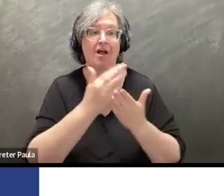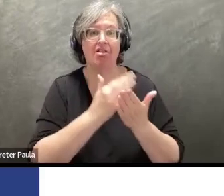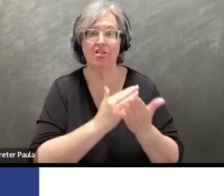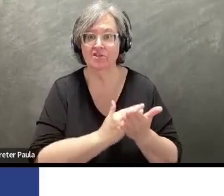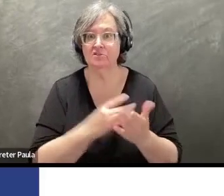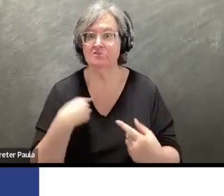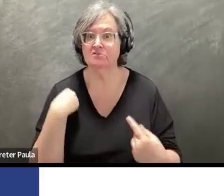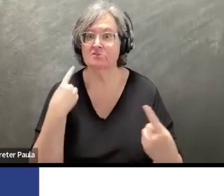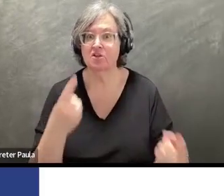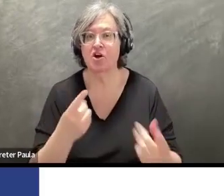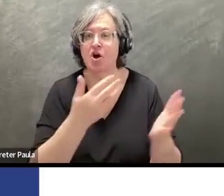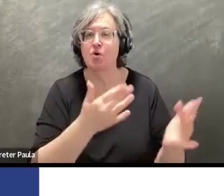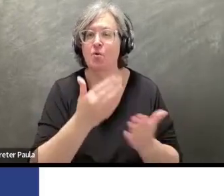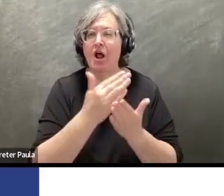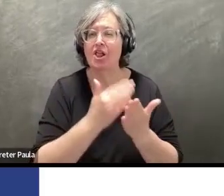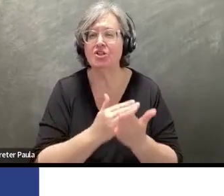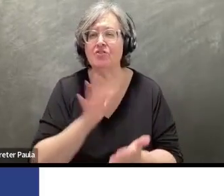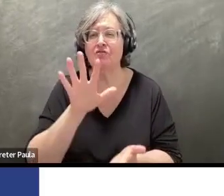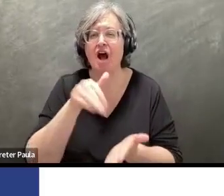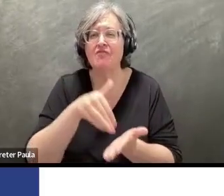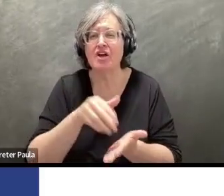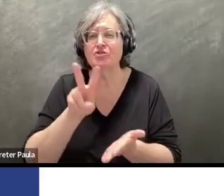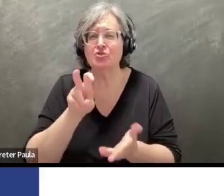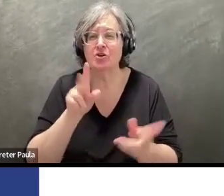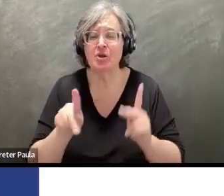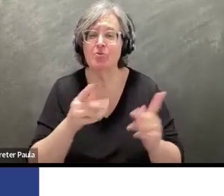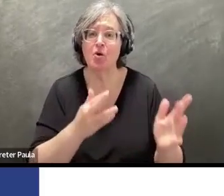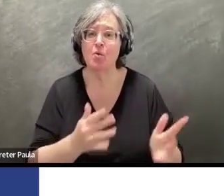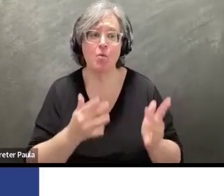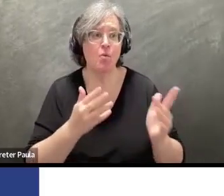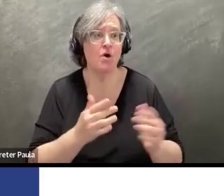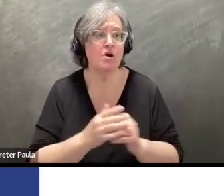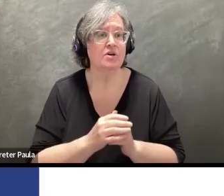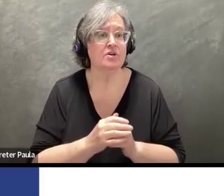It has a wait list of 5200 people waiting to 10 years or